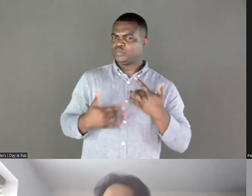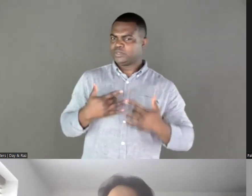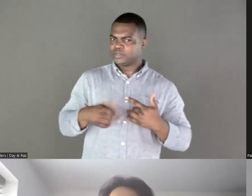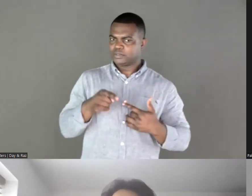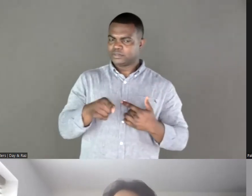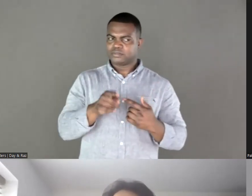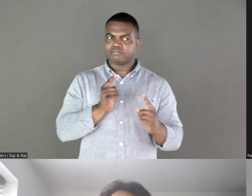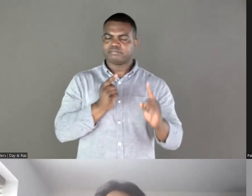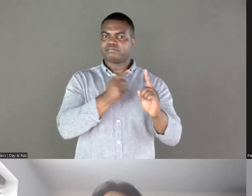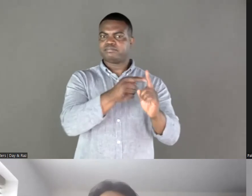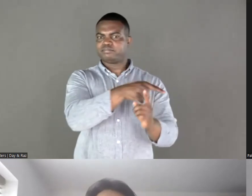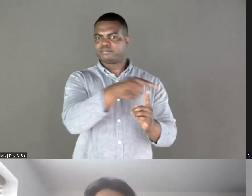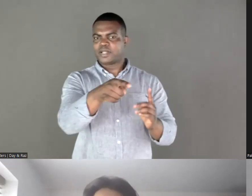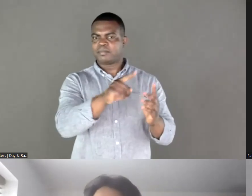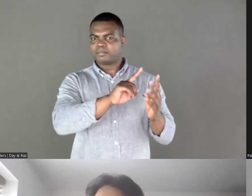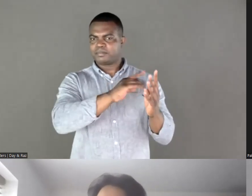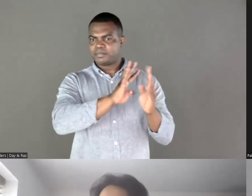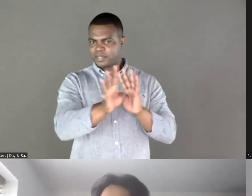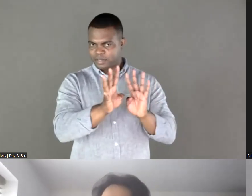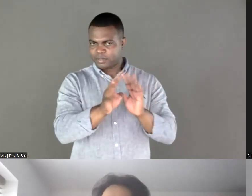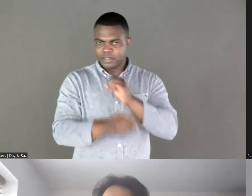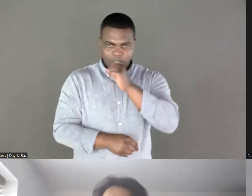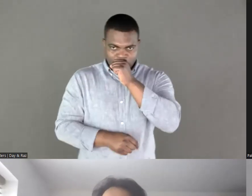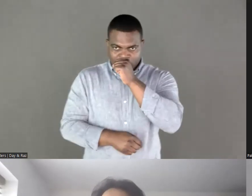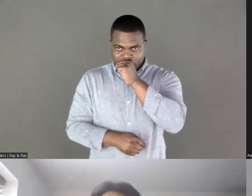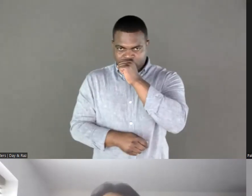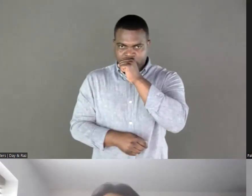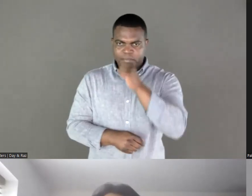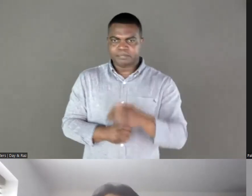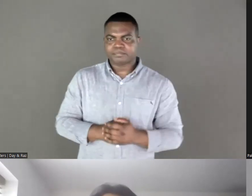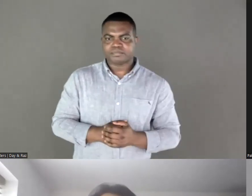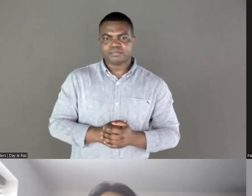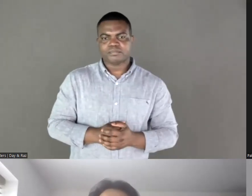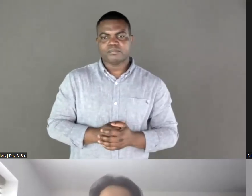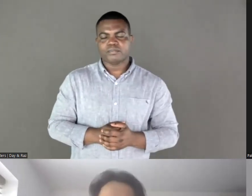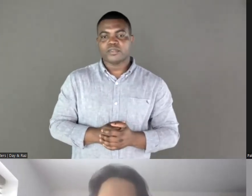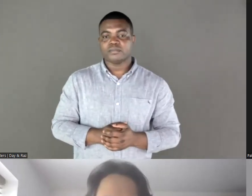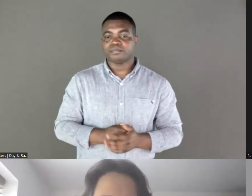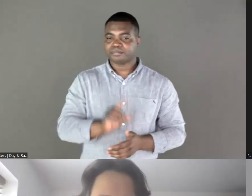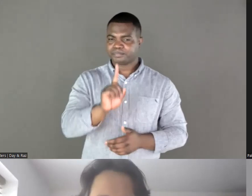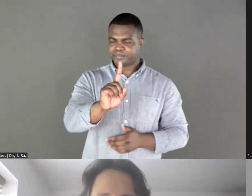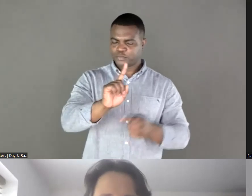humanitarian organizations and local OPDs? In resource and funds limited settings?